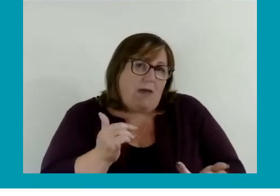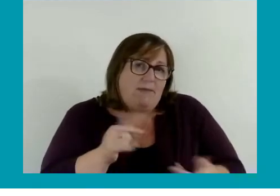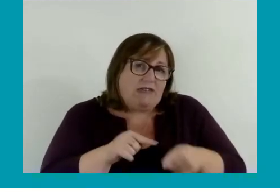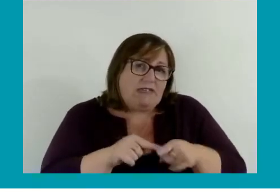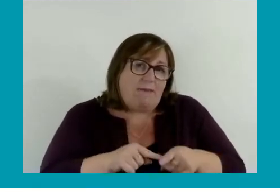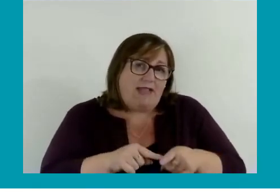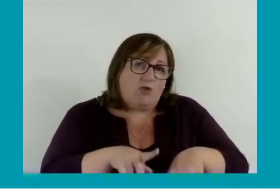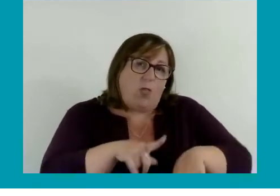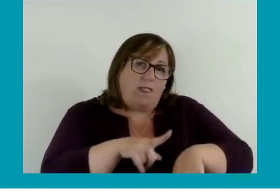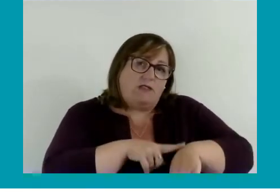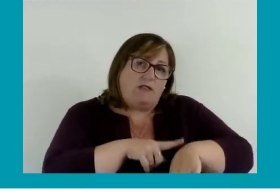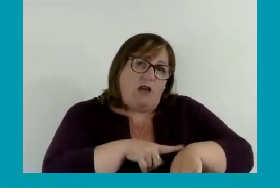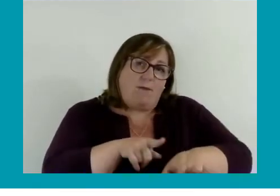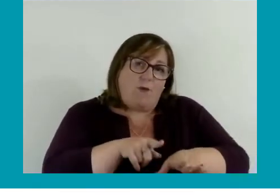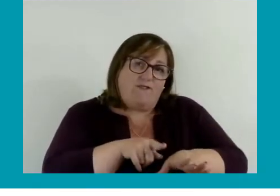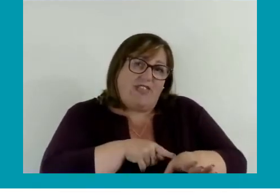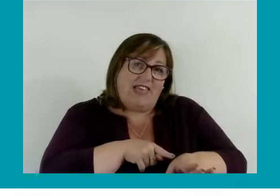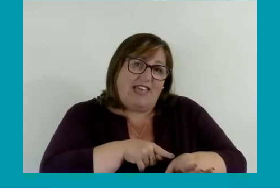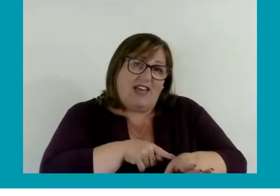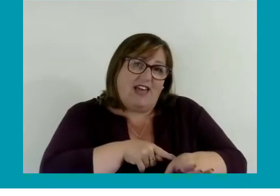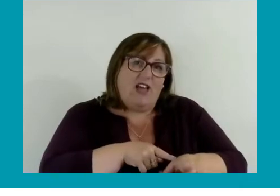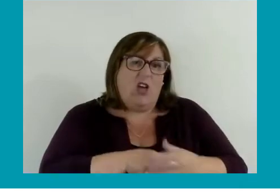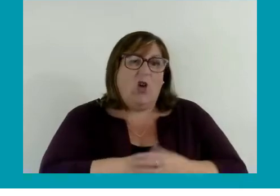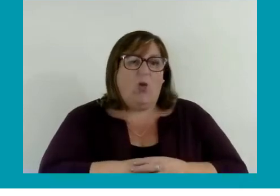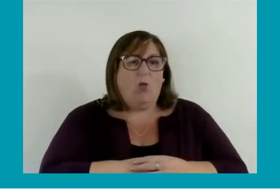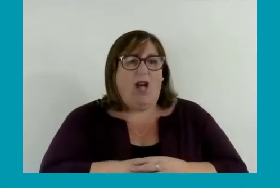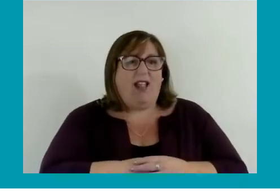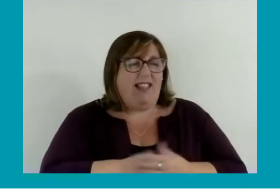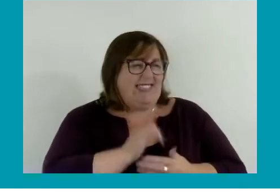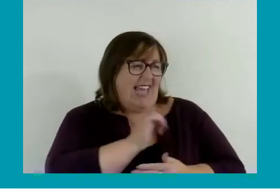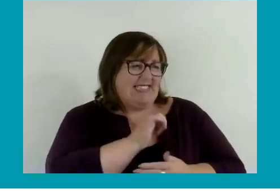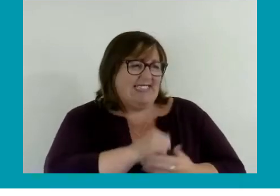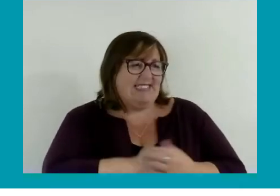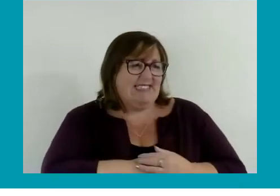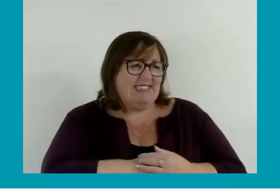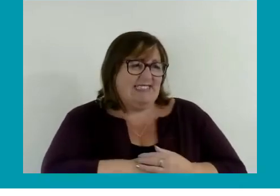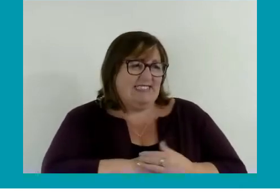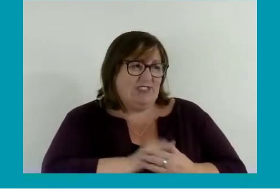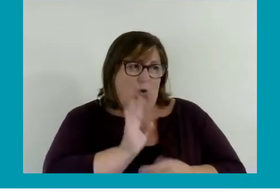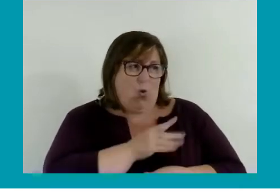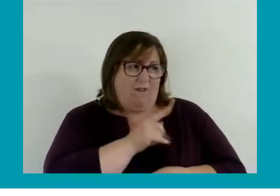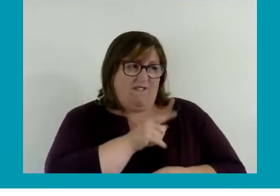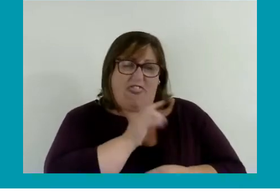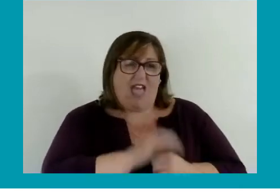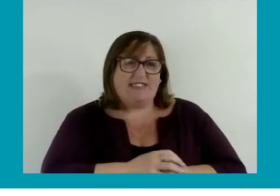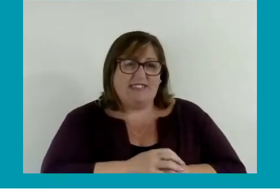sure yeah i guess all of the above and in terms of the roles i think you know building on what i've